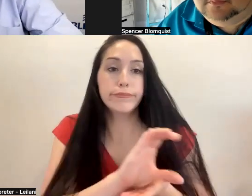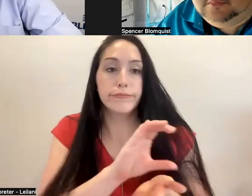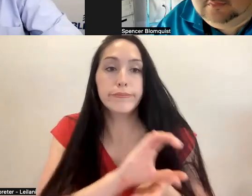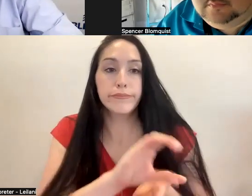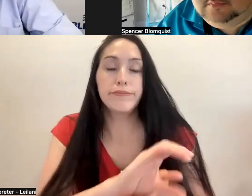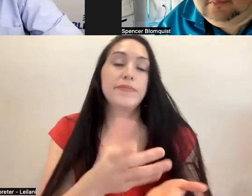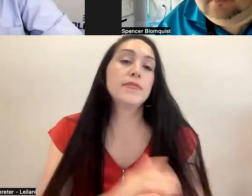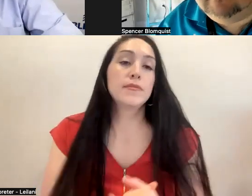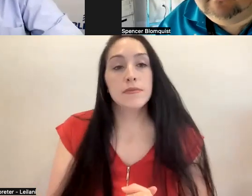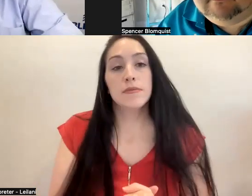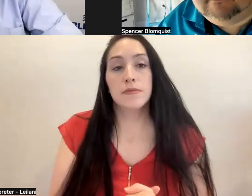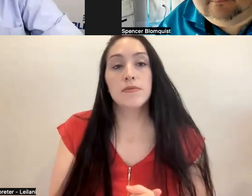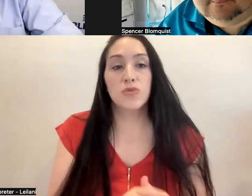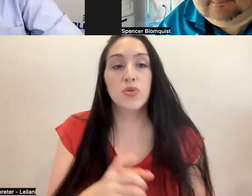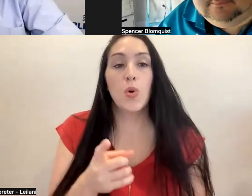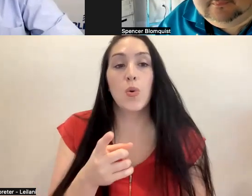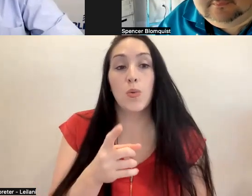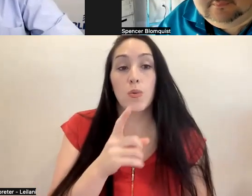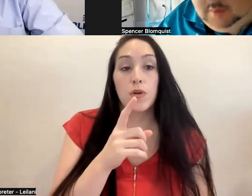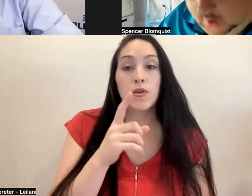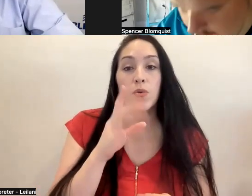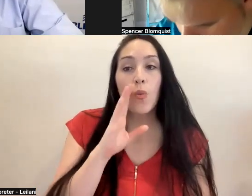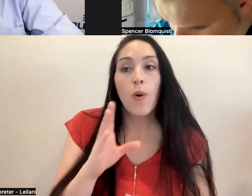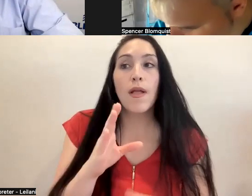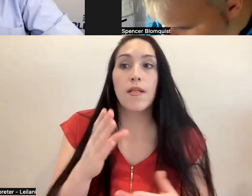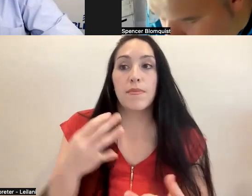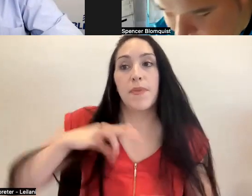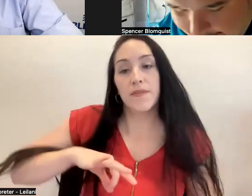financial planning we have. 11:17:37 So give everybody a couple more seconds